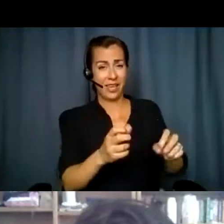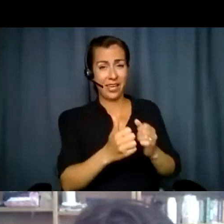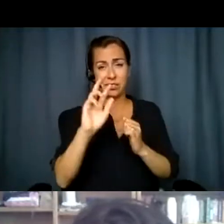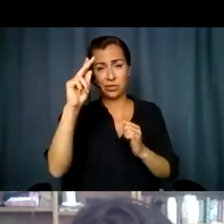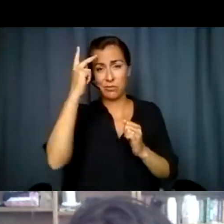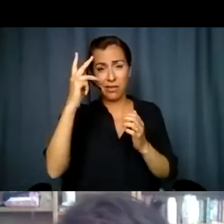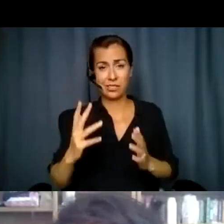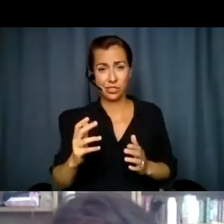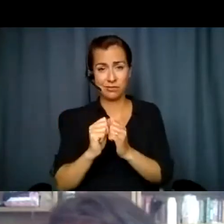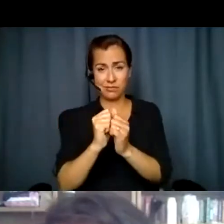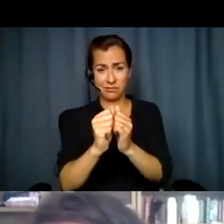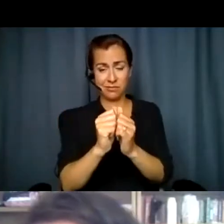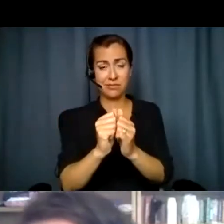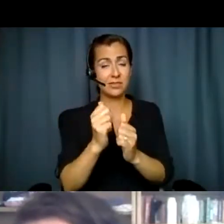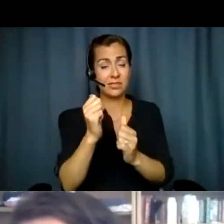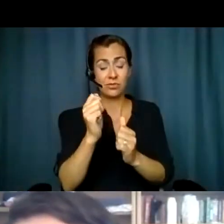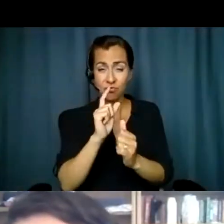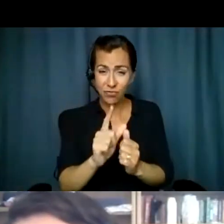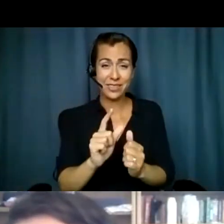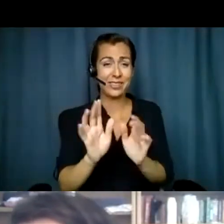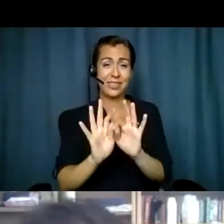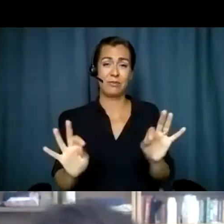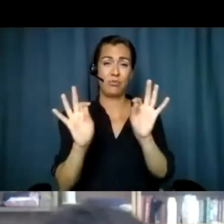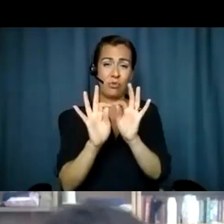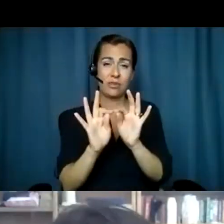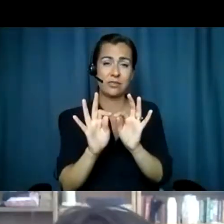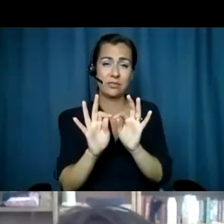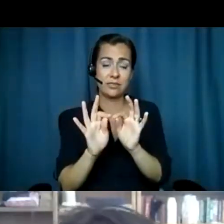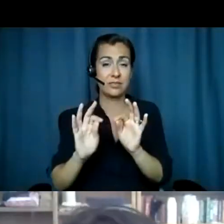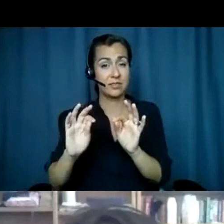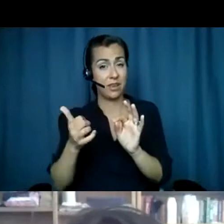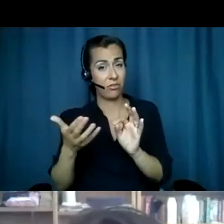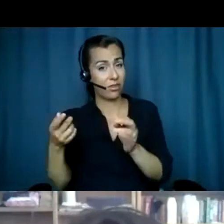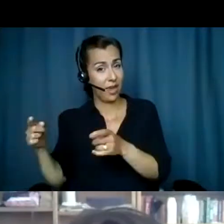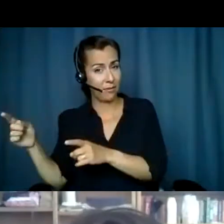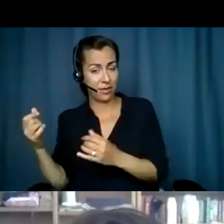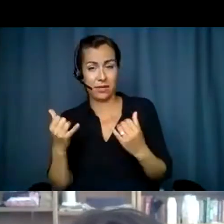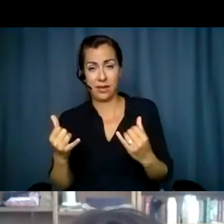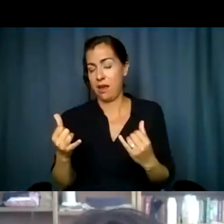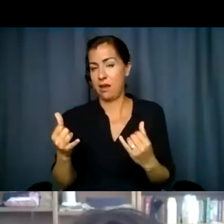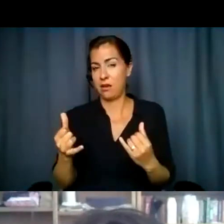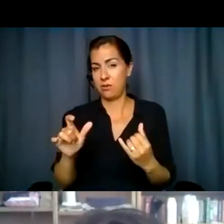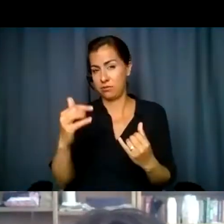I was kind of curious about this. So do they help get out the vote?